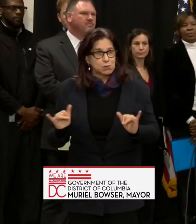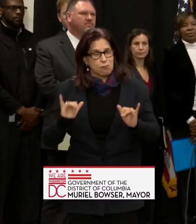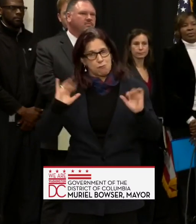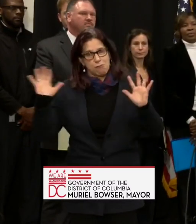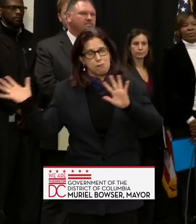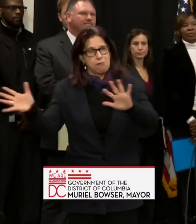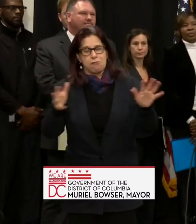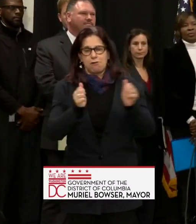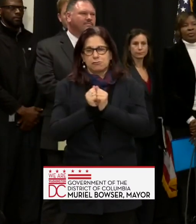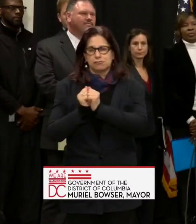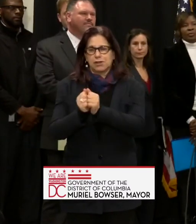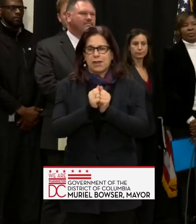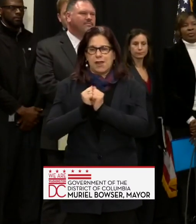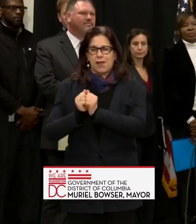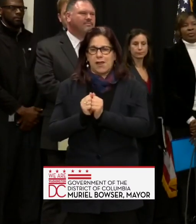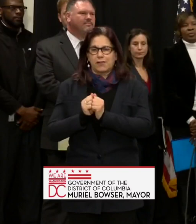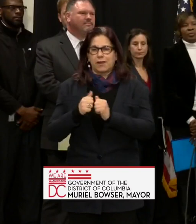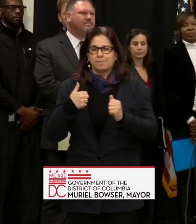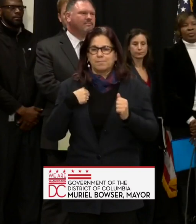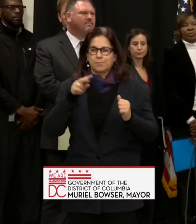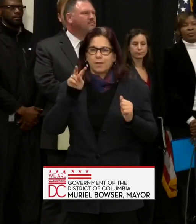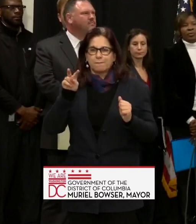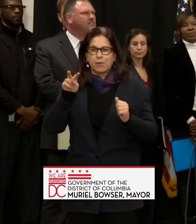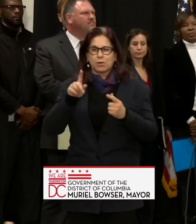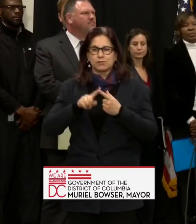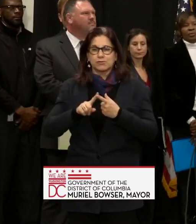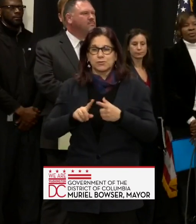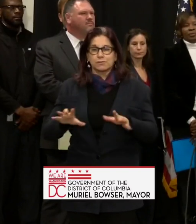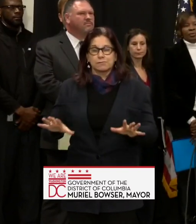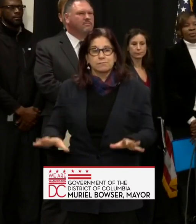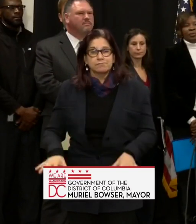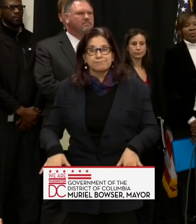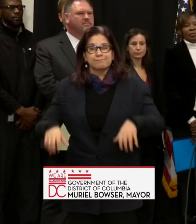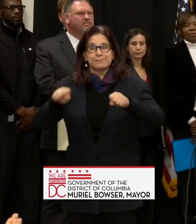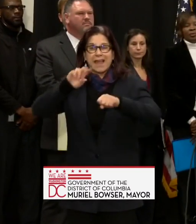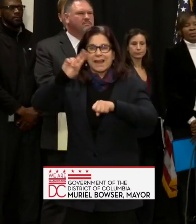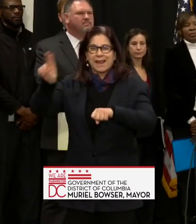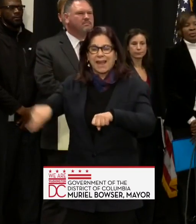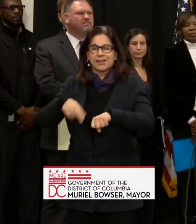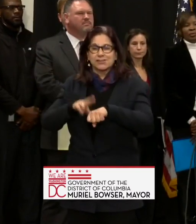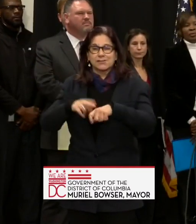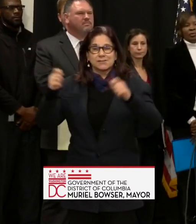THIS NATIONAL CELEBRATION AND I AM GOING TO ASK DIRECTOR GELDART